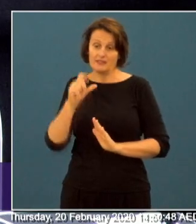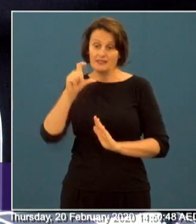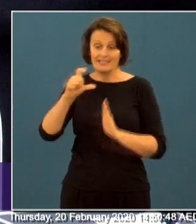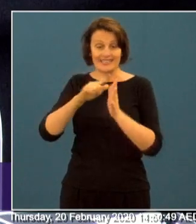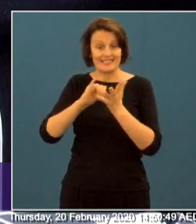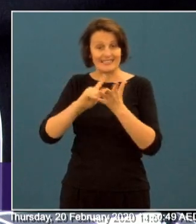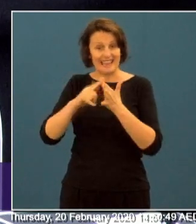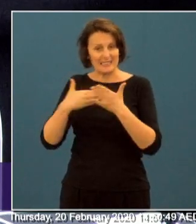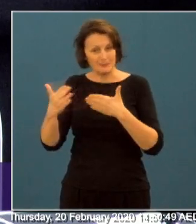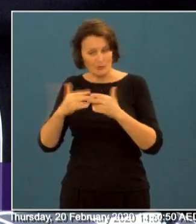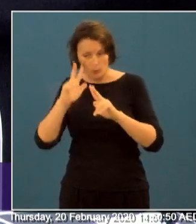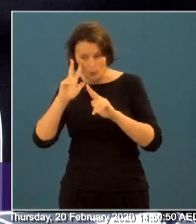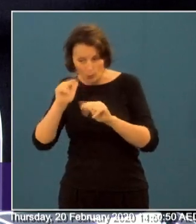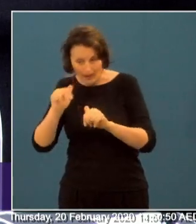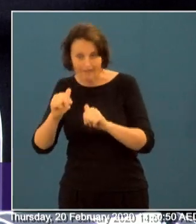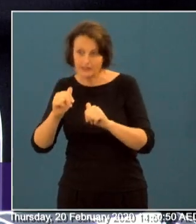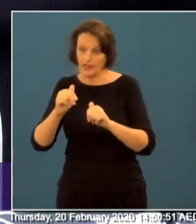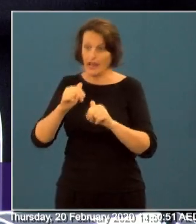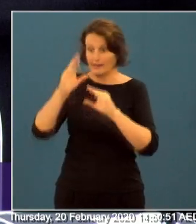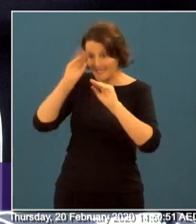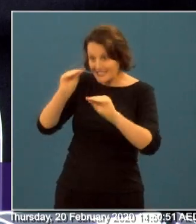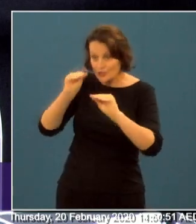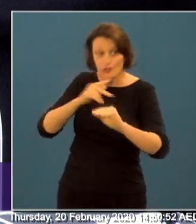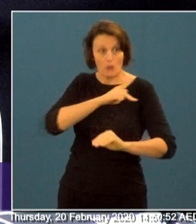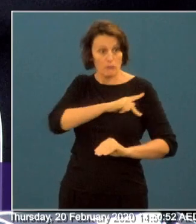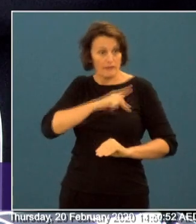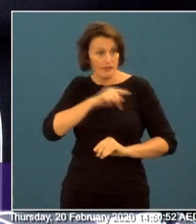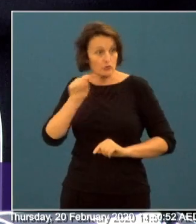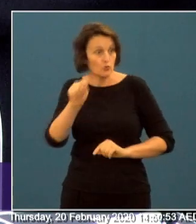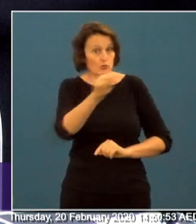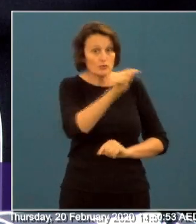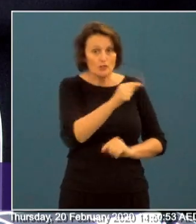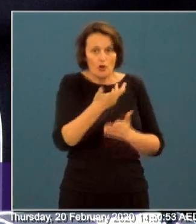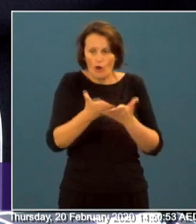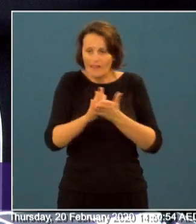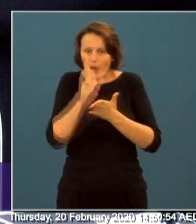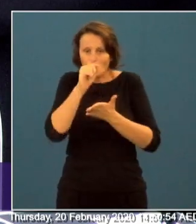So we're also looking at tools like that, which may assist us in continuing to support other health providers.